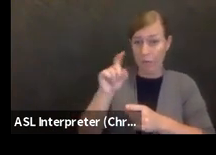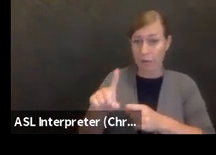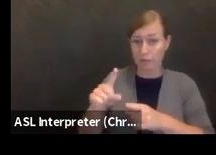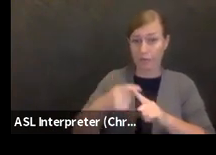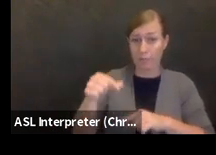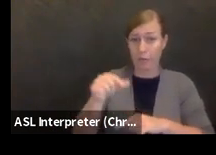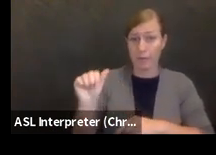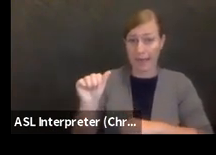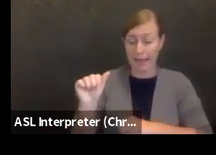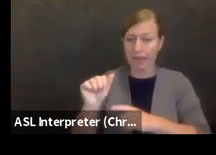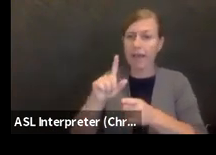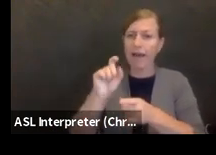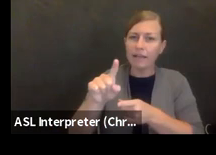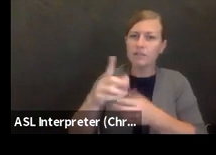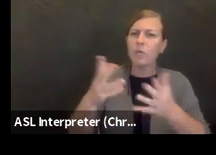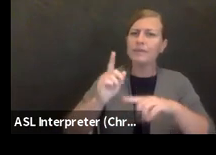ESD 189 - Amy Colburn: What's the difference between a page and a module.